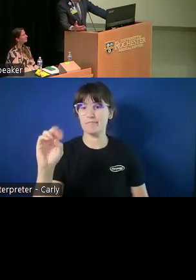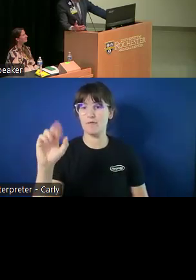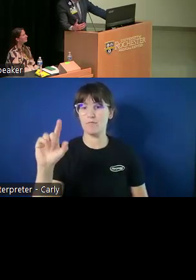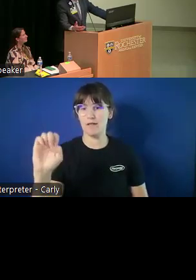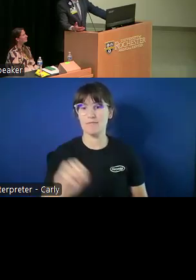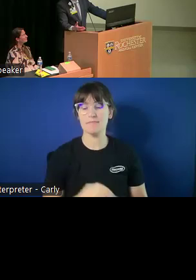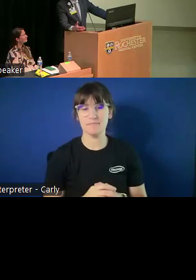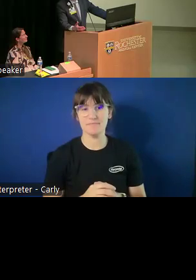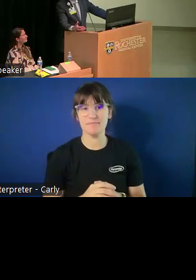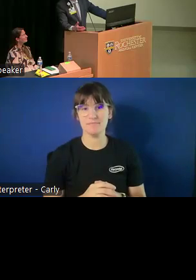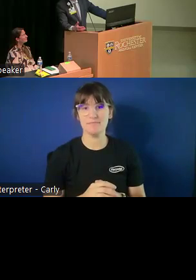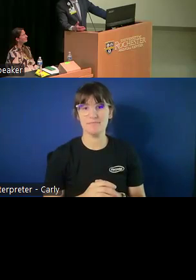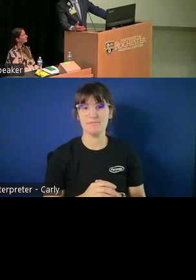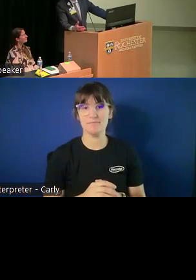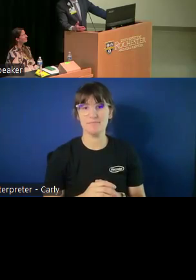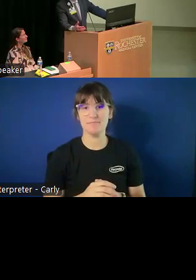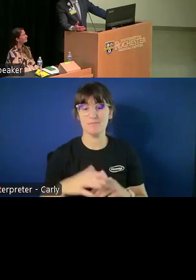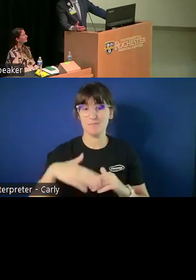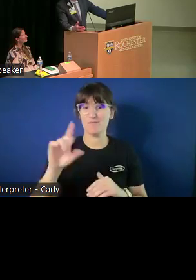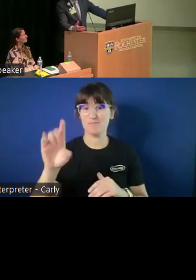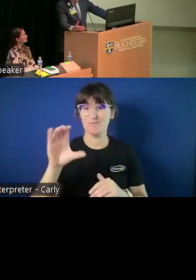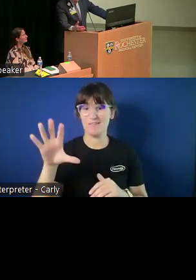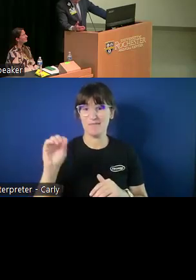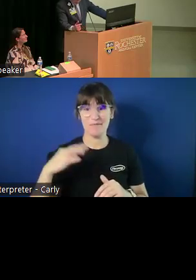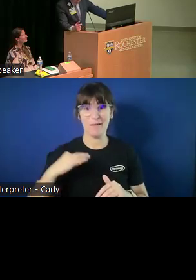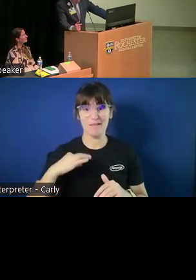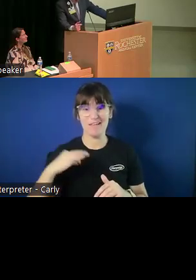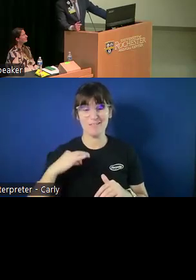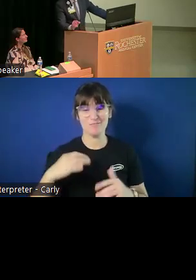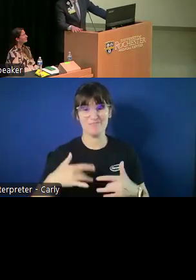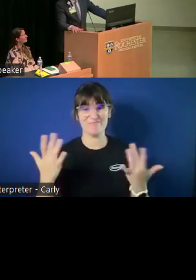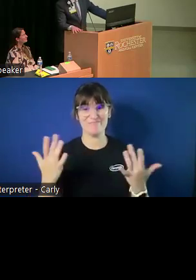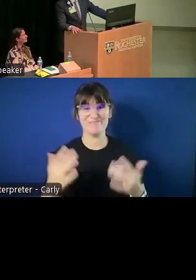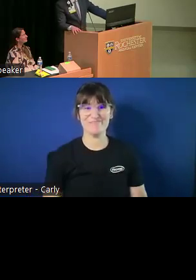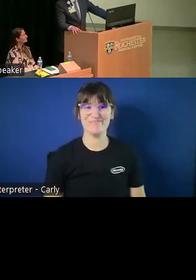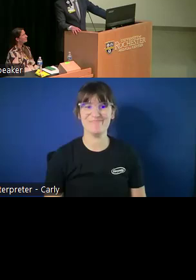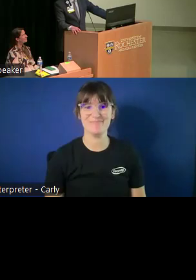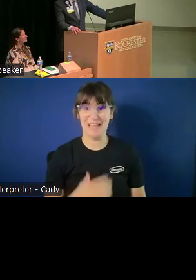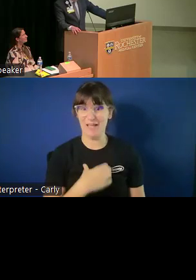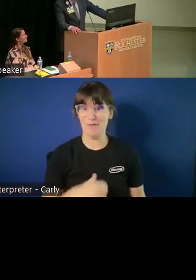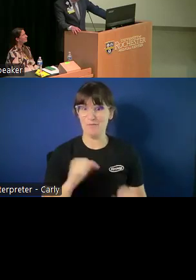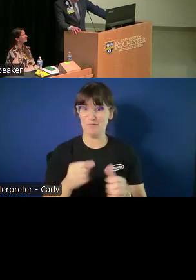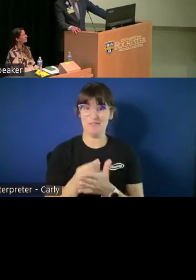out that we received uh over 150 applications and I wish we could have funded all of them